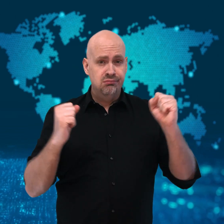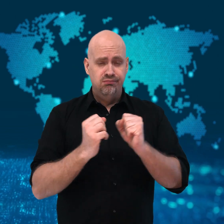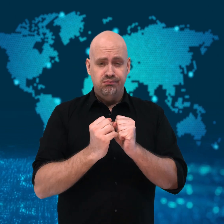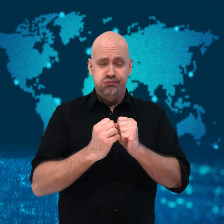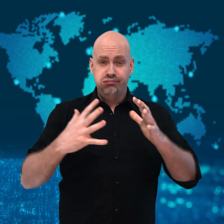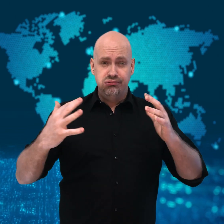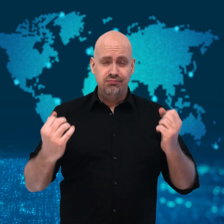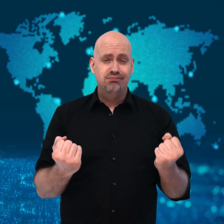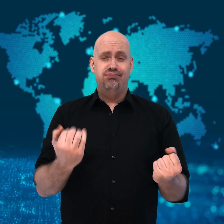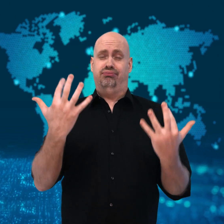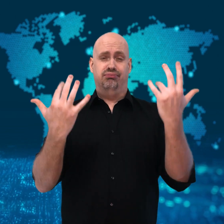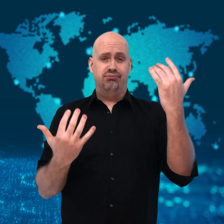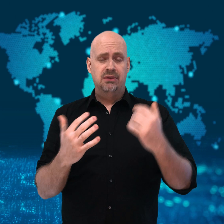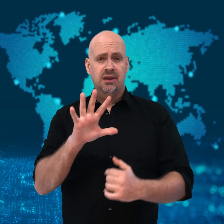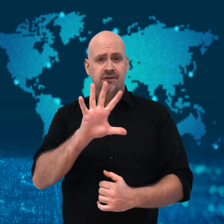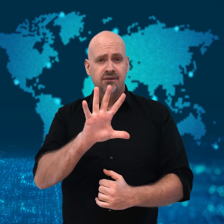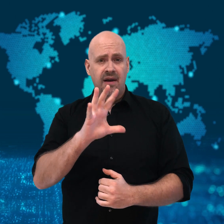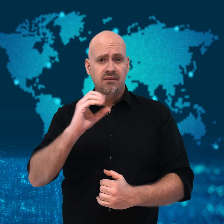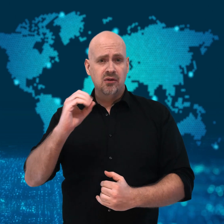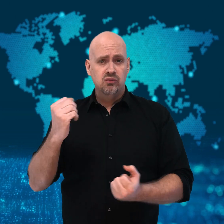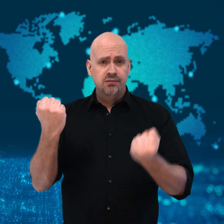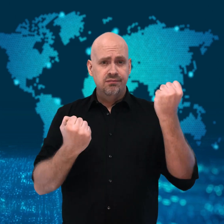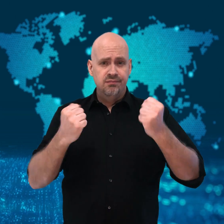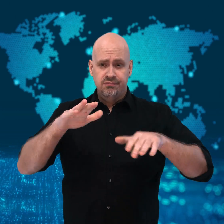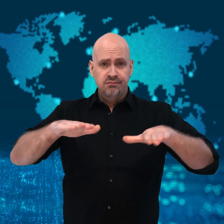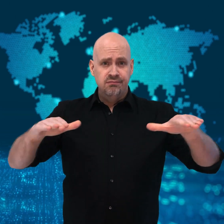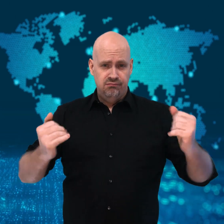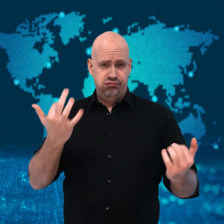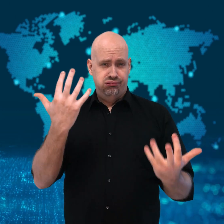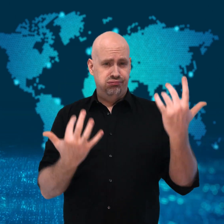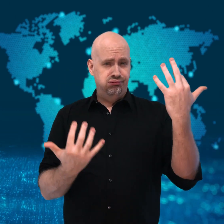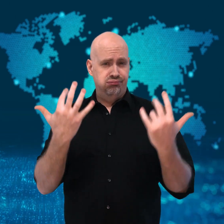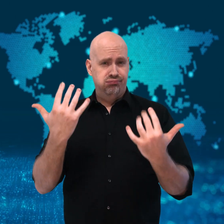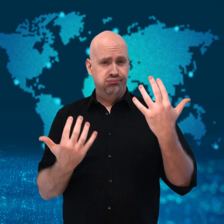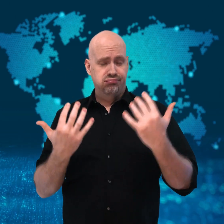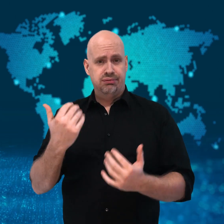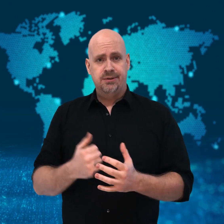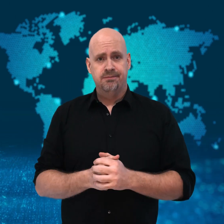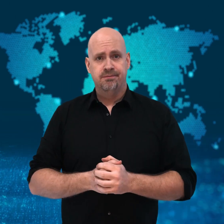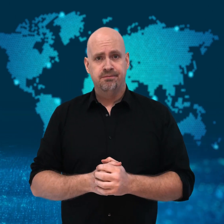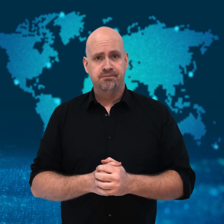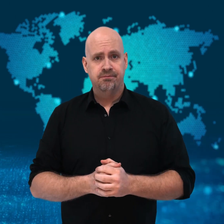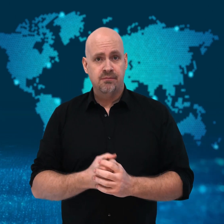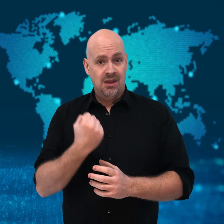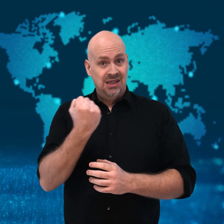over 500 vehicles to burst in flames. Last Saturday,